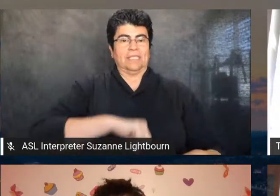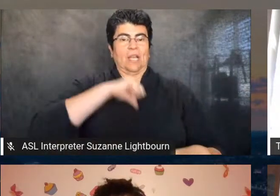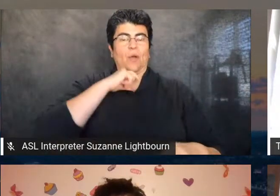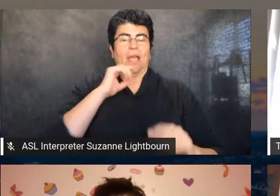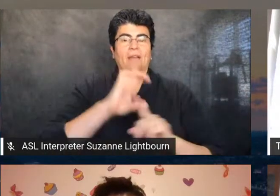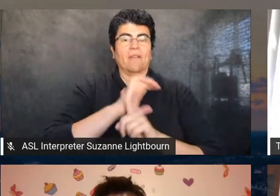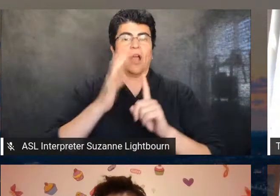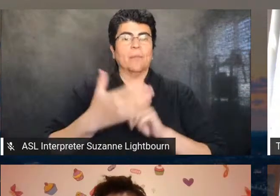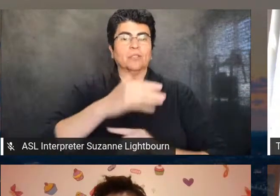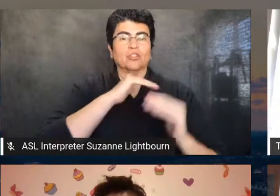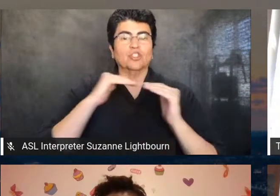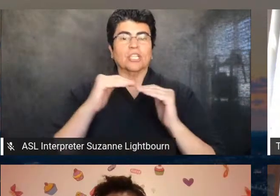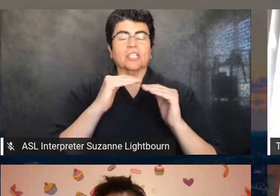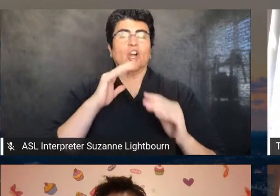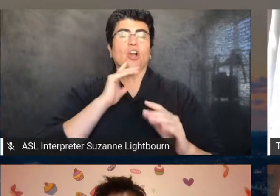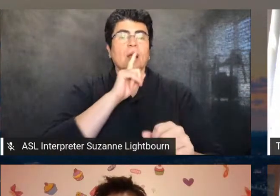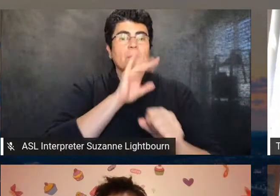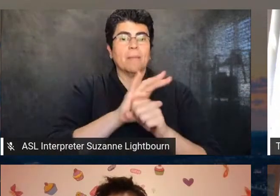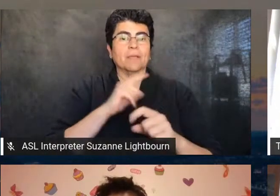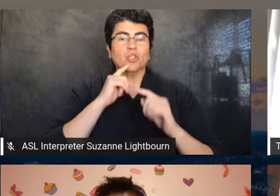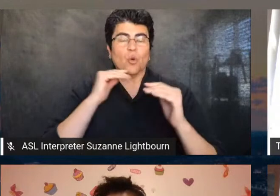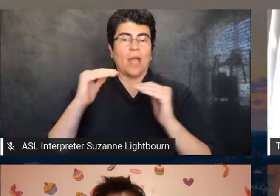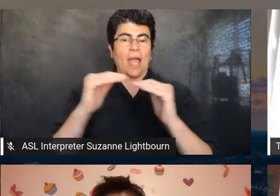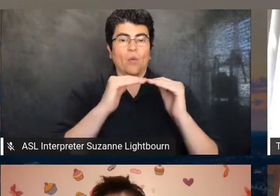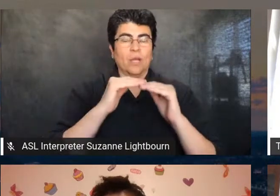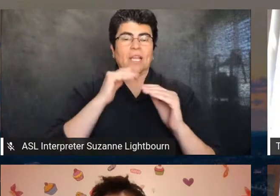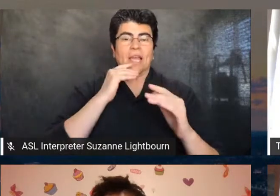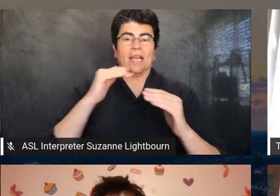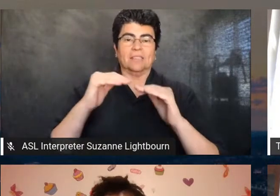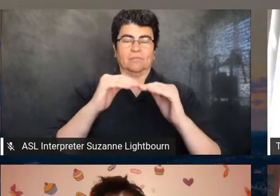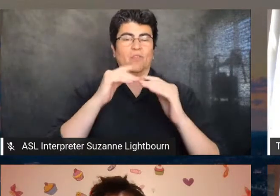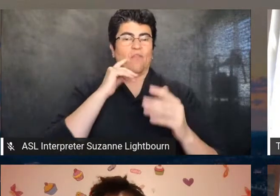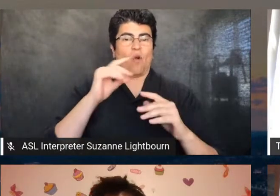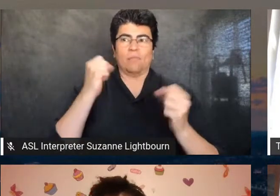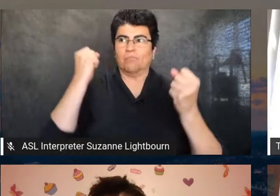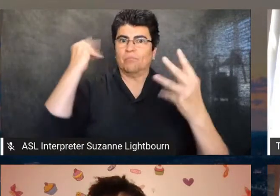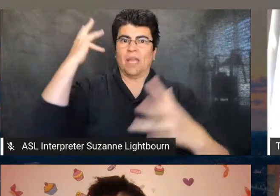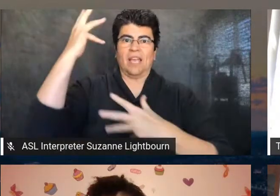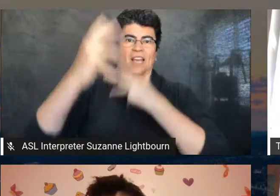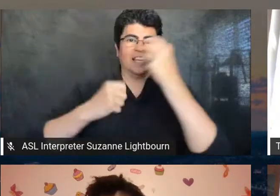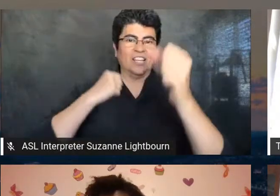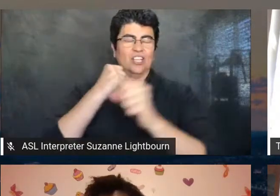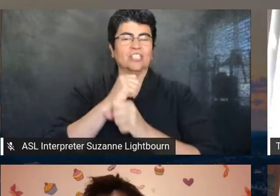Her commitment to equity and justice spans decades. Currently, Rene's clients include